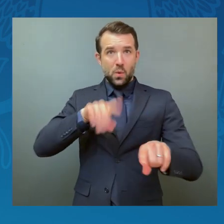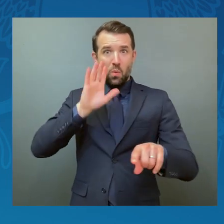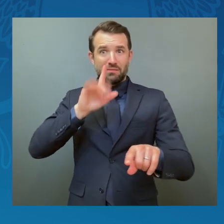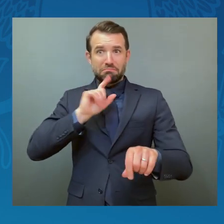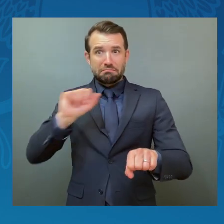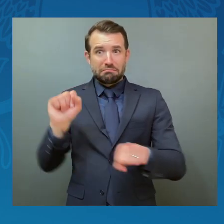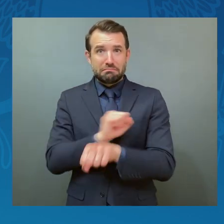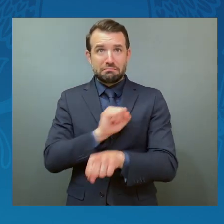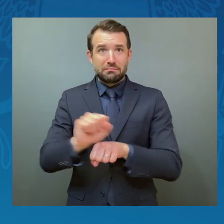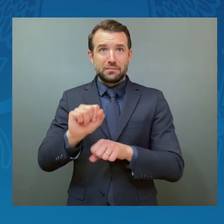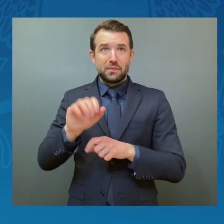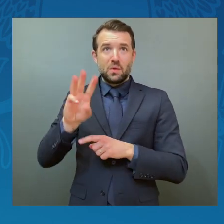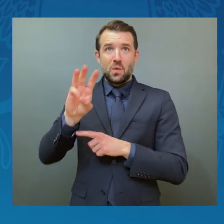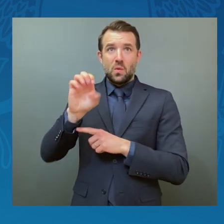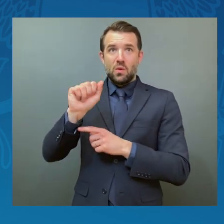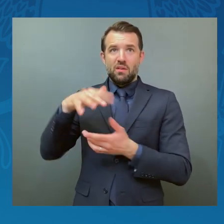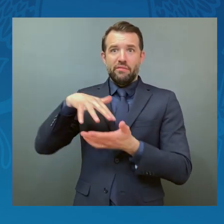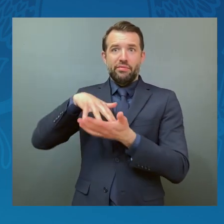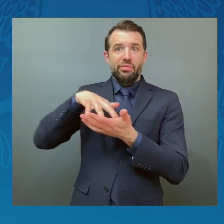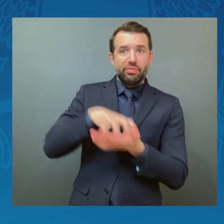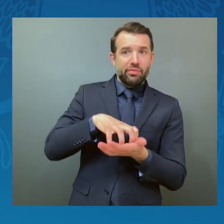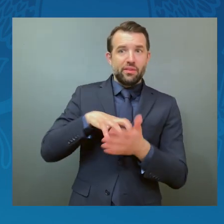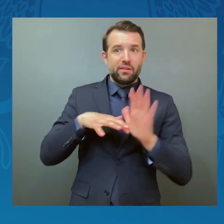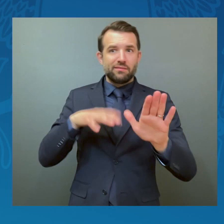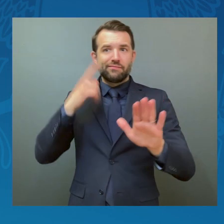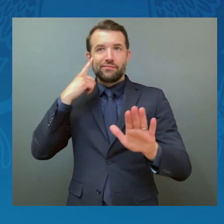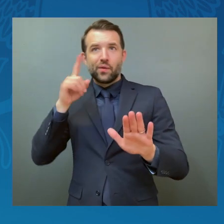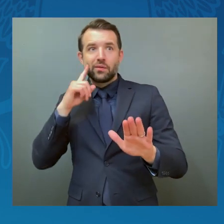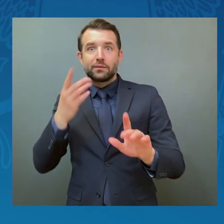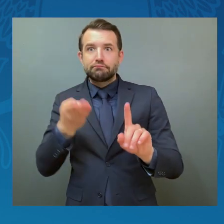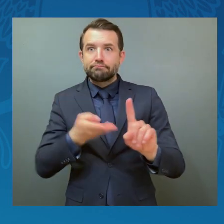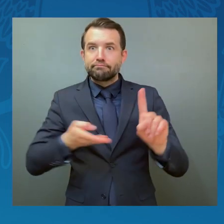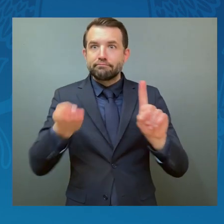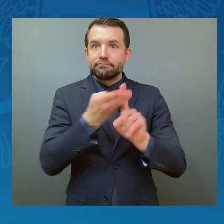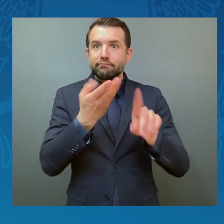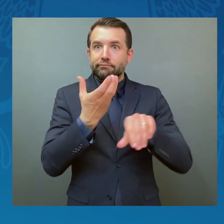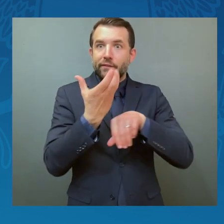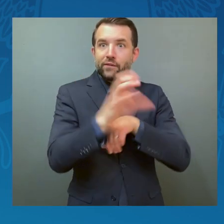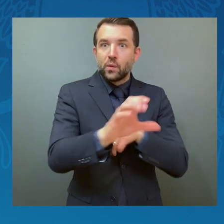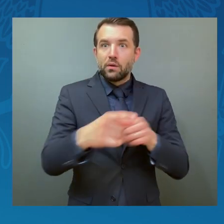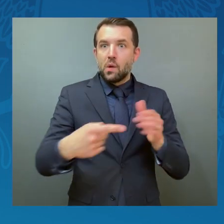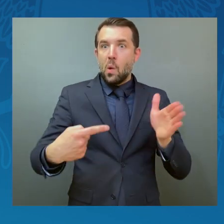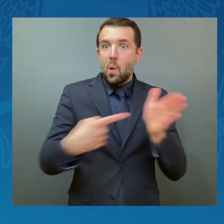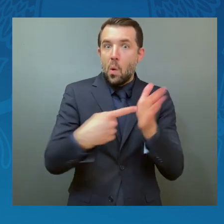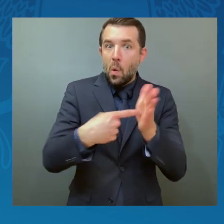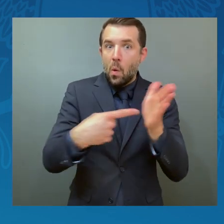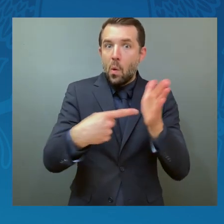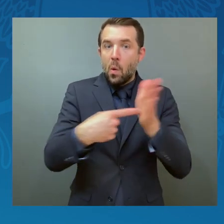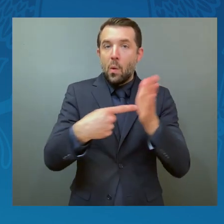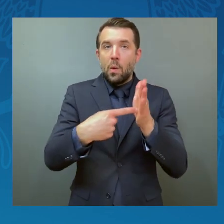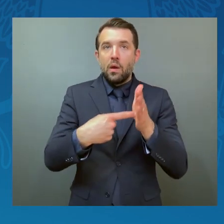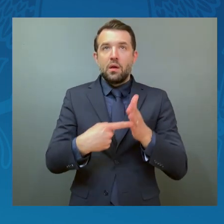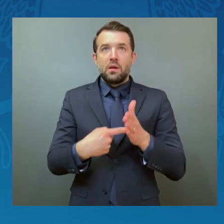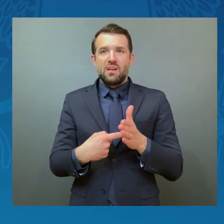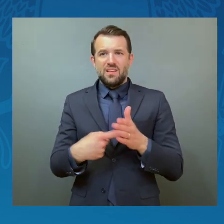into paying bills that they don't even owe. So many of us have dealt with it personally,